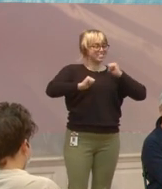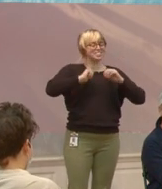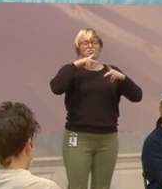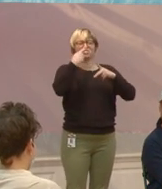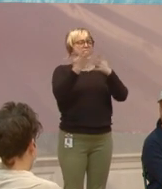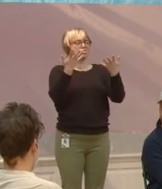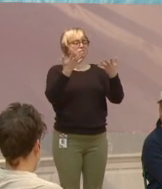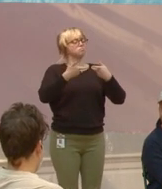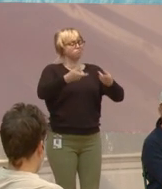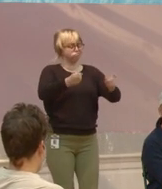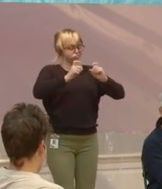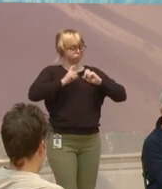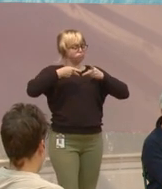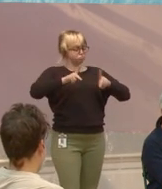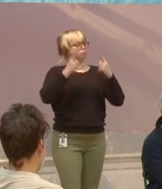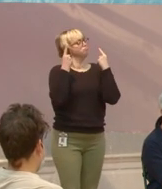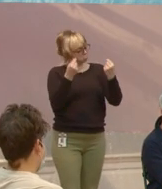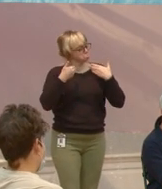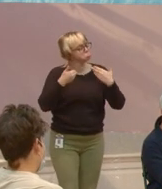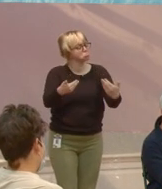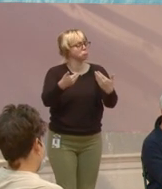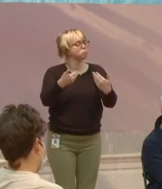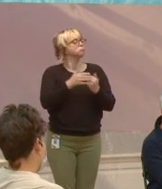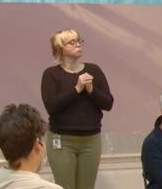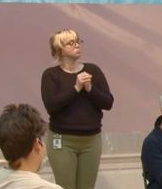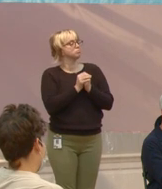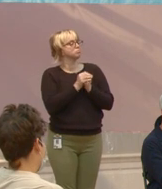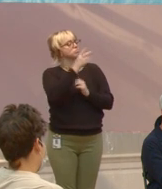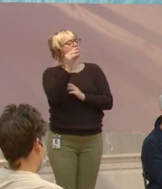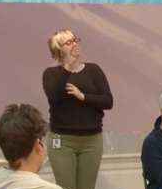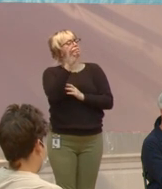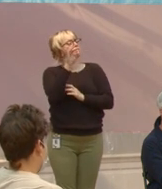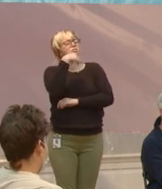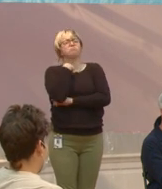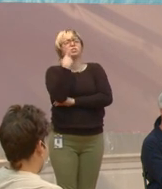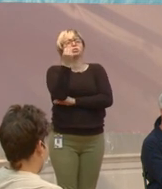of give ourselves permission to do that. And so I just I come to